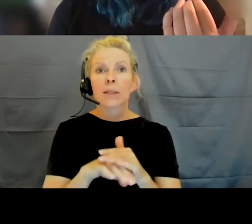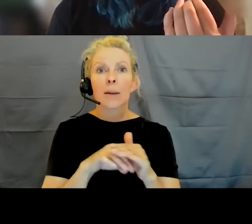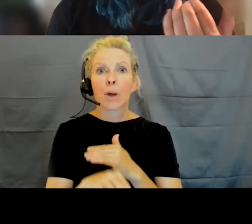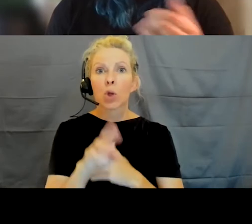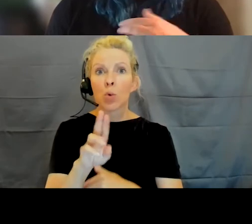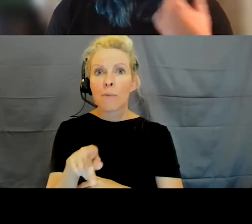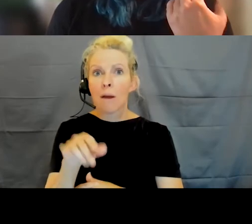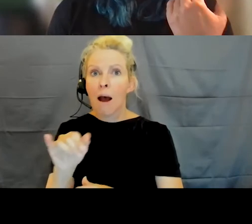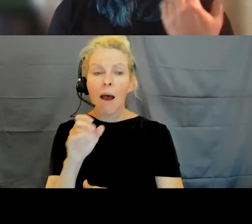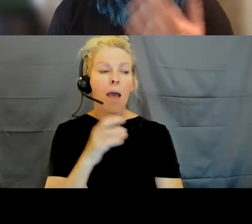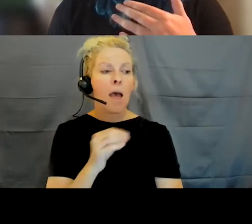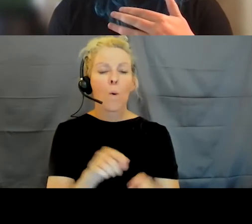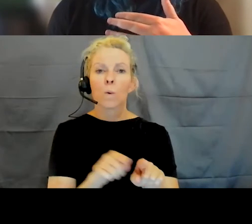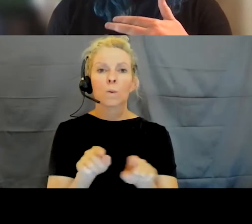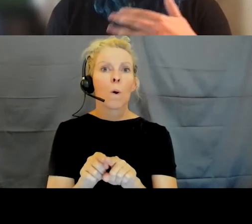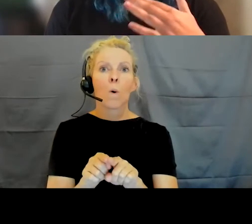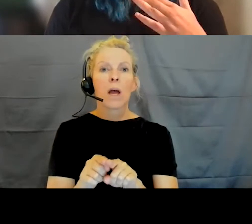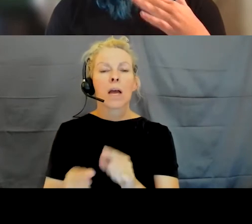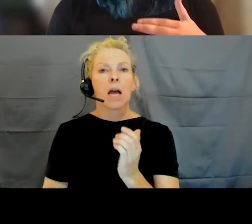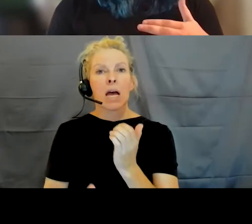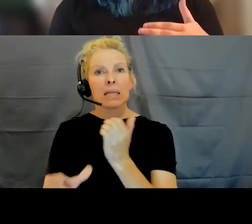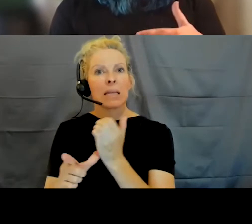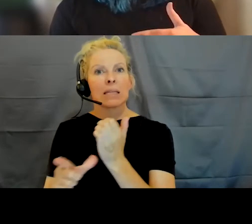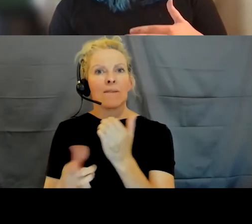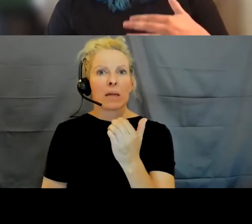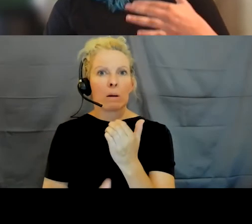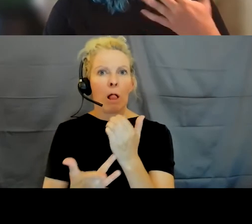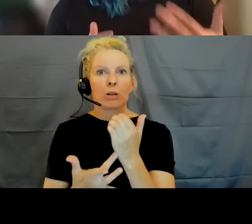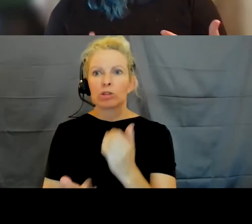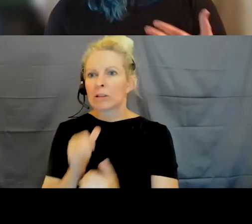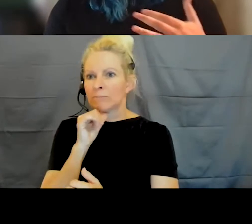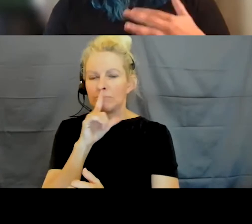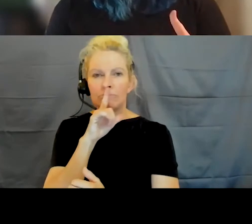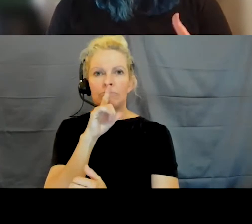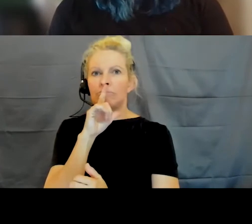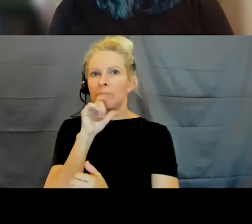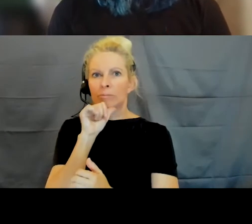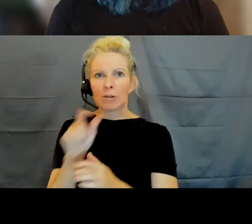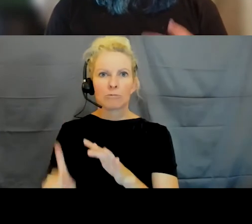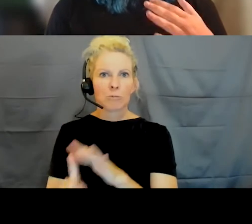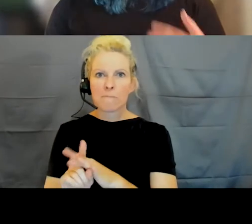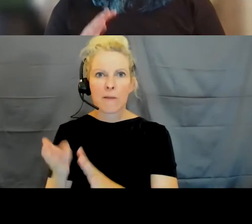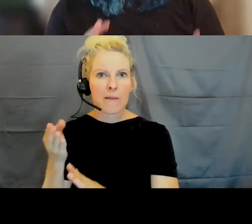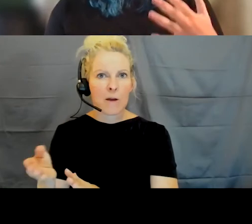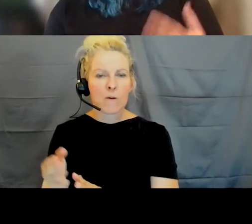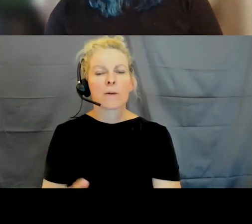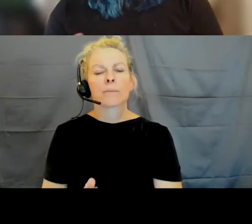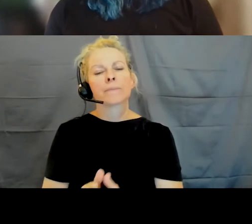communicated to assistive technology. There is a little bit of potential that it will -- some user